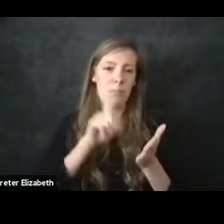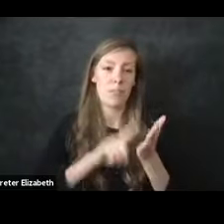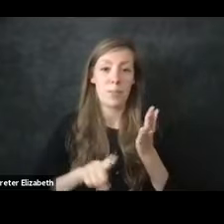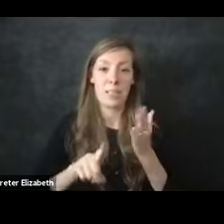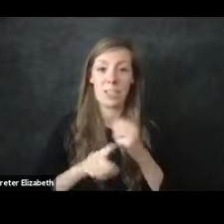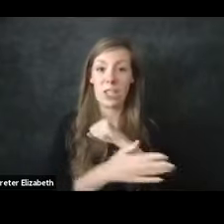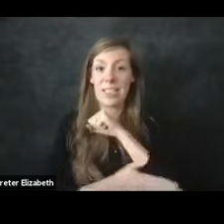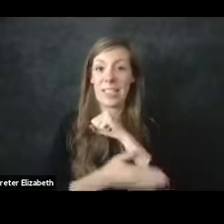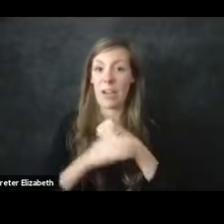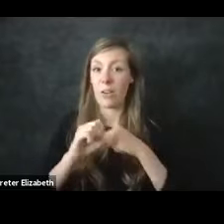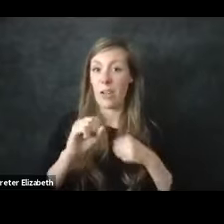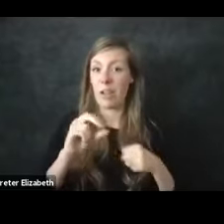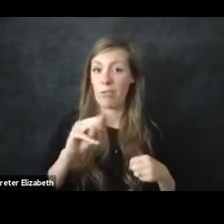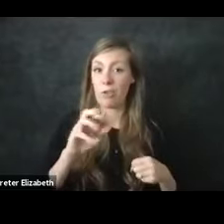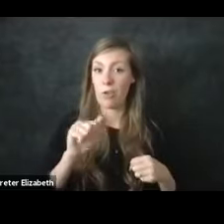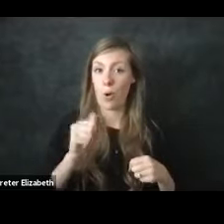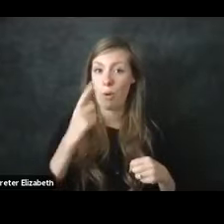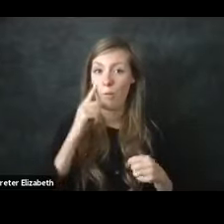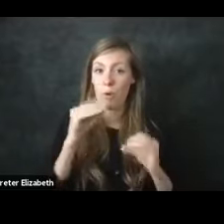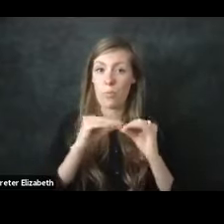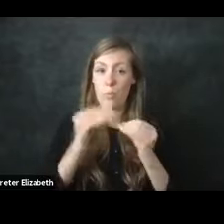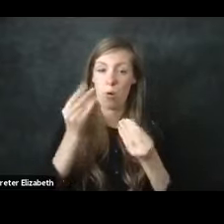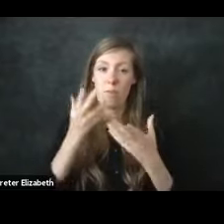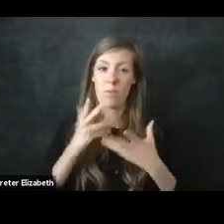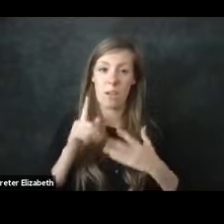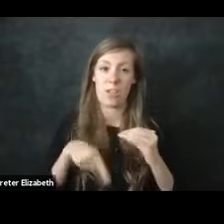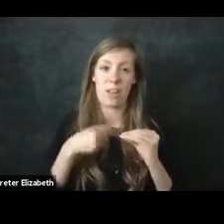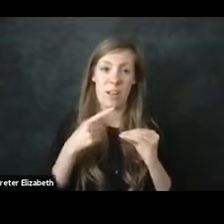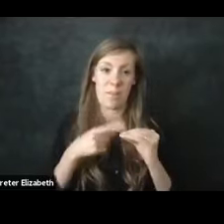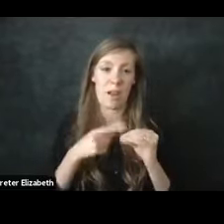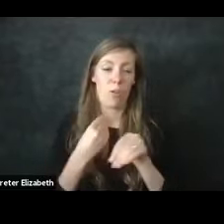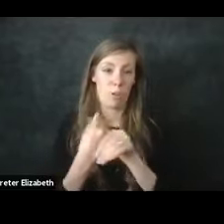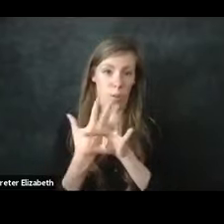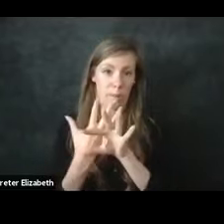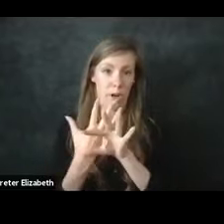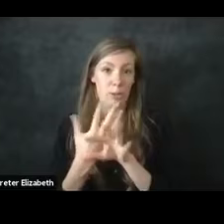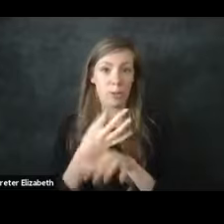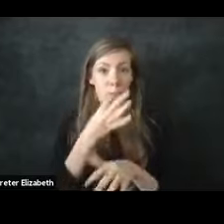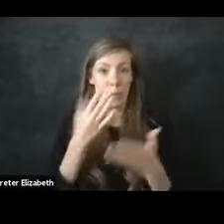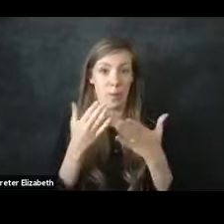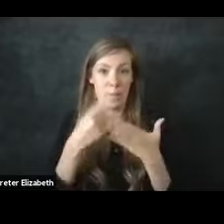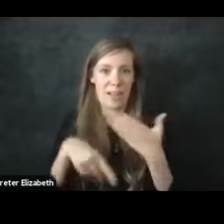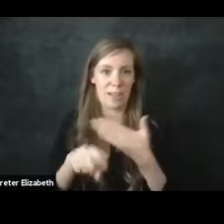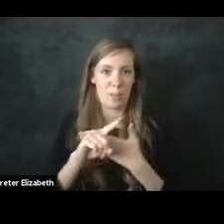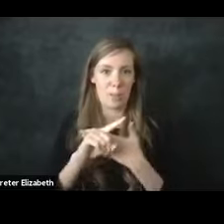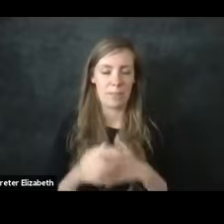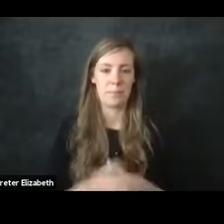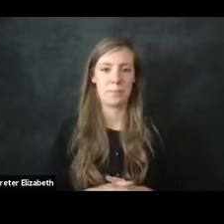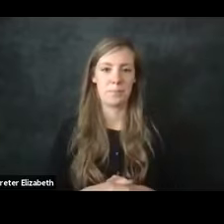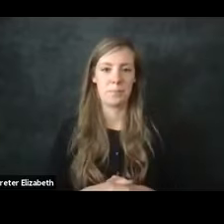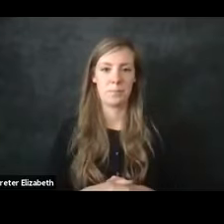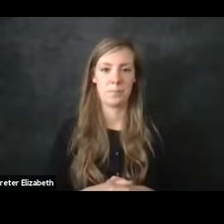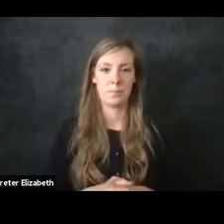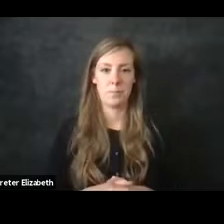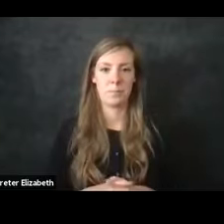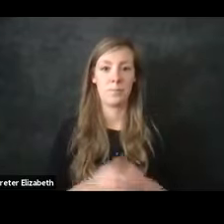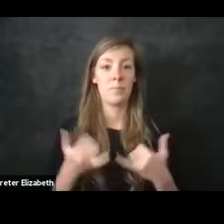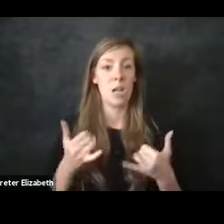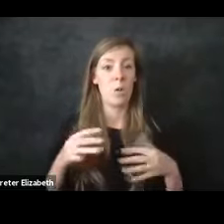page for more information about these webinars coming as early as next week. We'll take some of your questions today, but first I'd like to hand it over to Kate